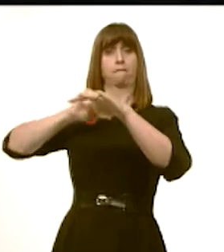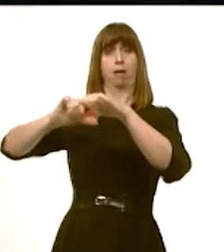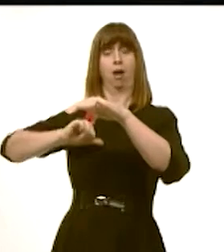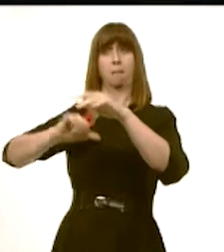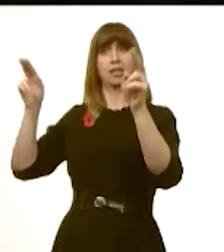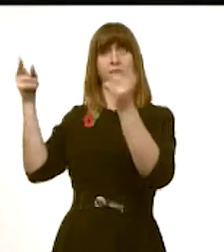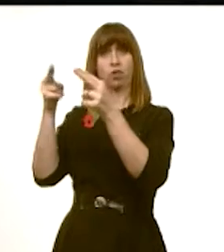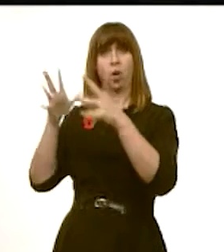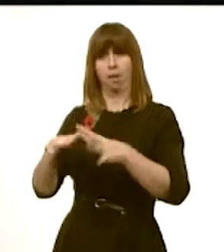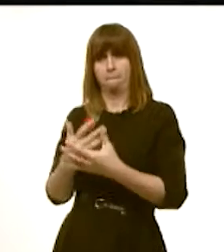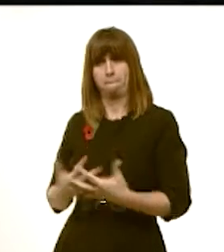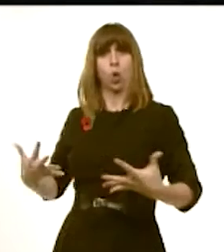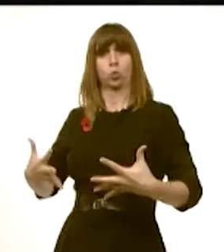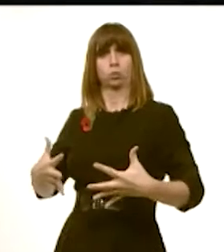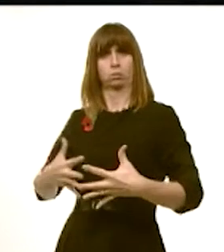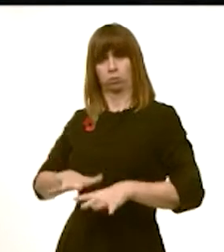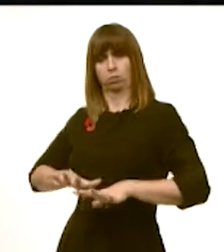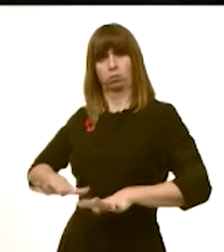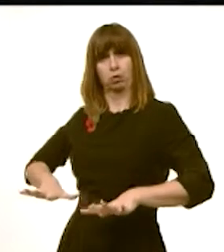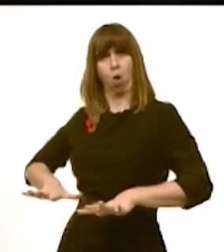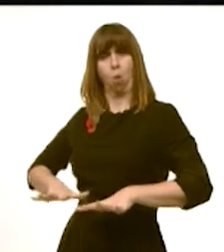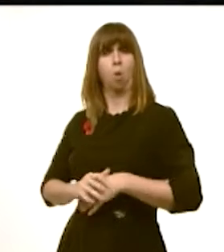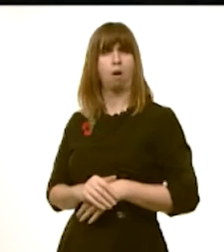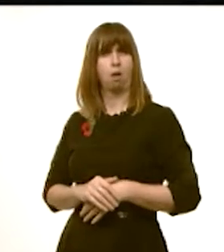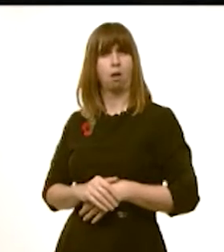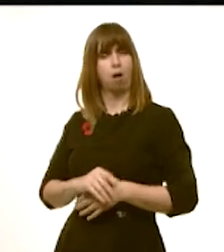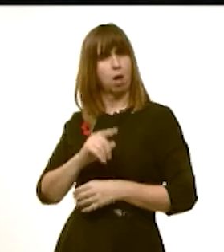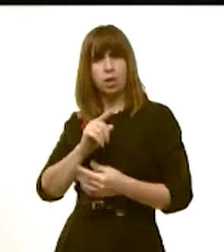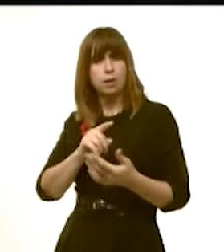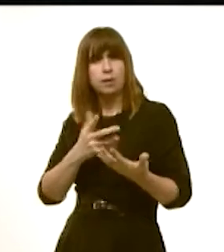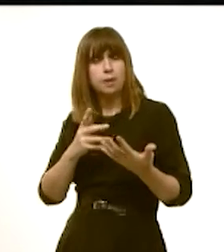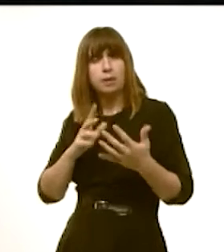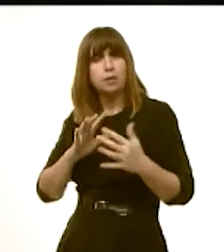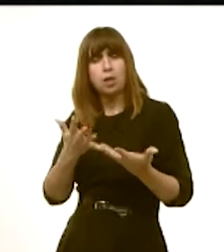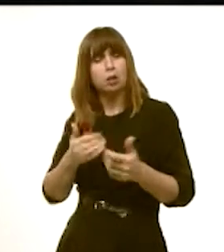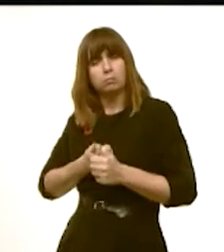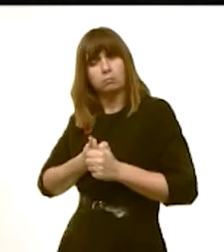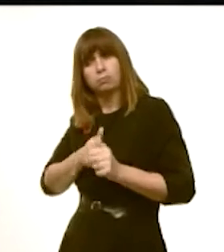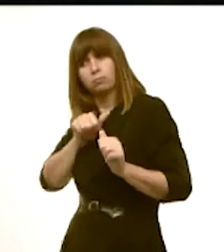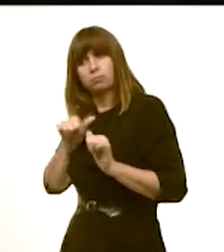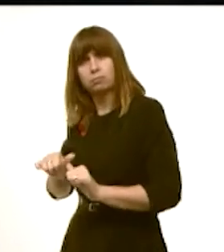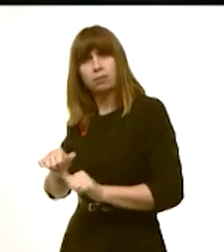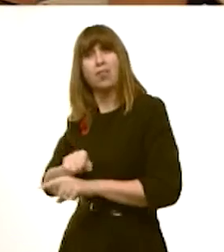Isnít the basic problem here, Minister, that the new scheme does not favour farmers who actually want to farm?